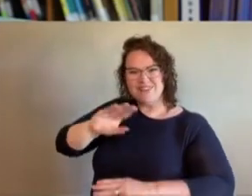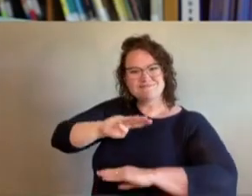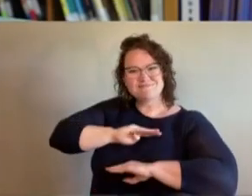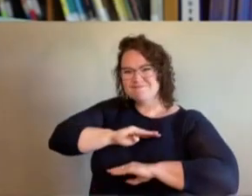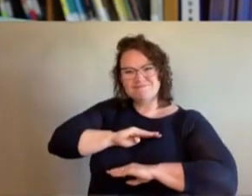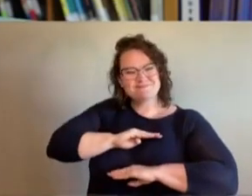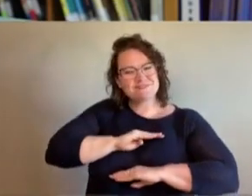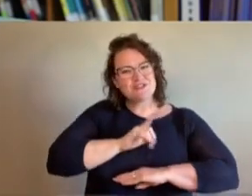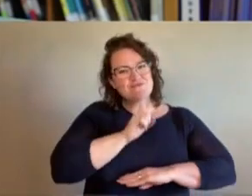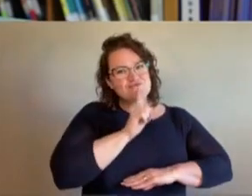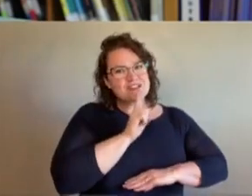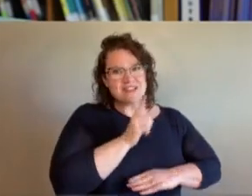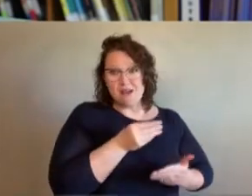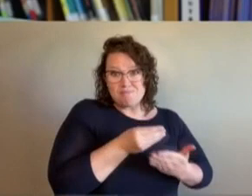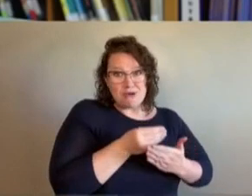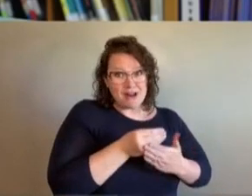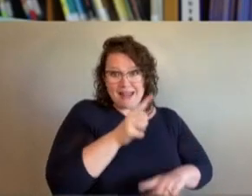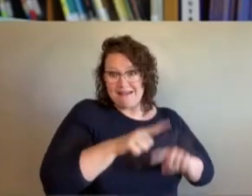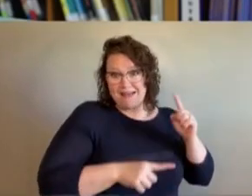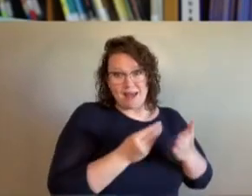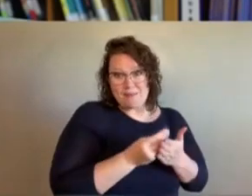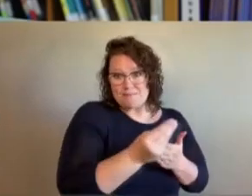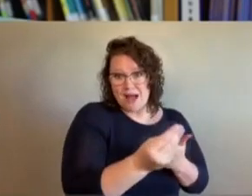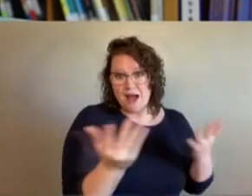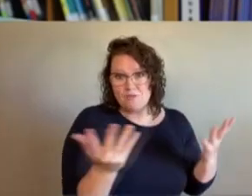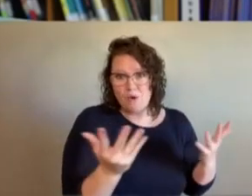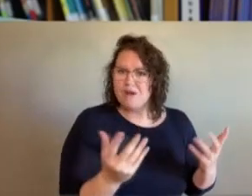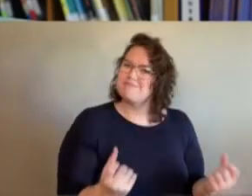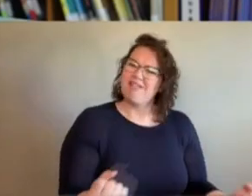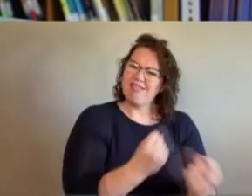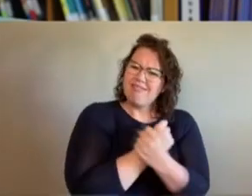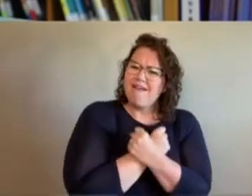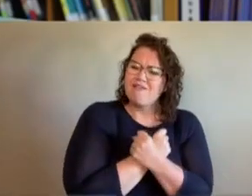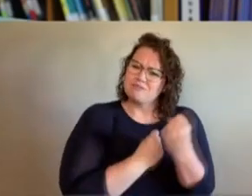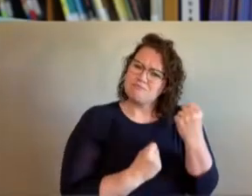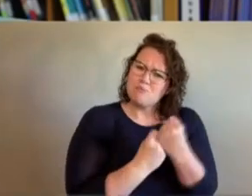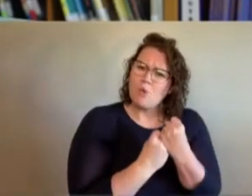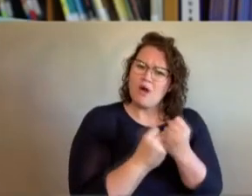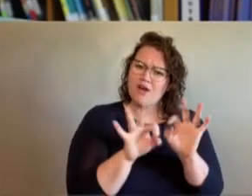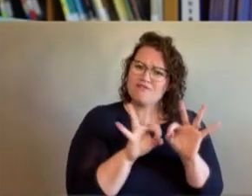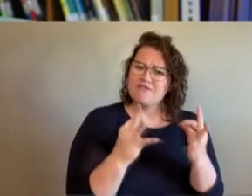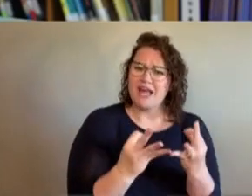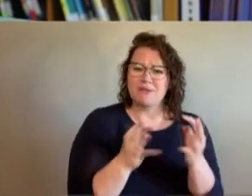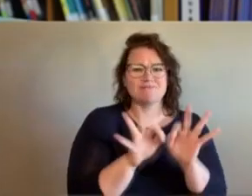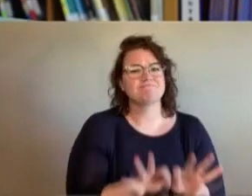that they say. You can stack it all up as high as the sky, but it doesn't come